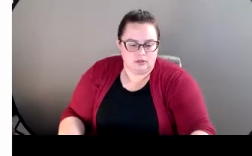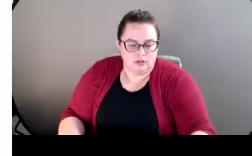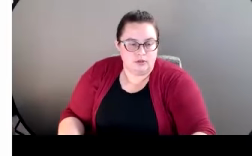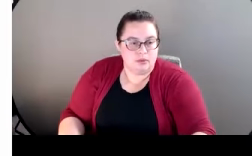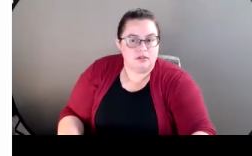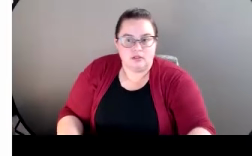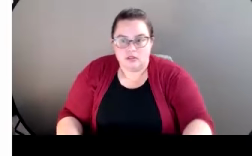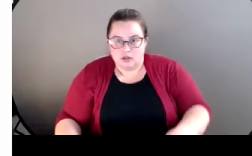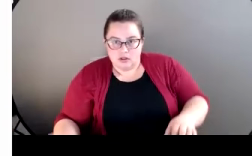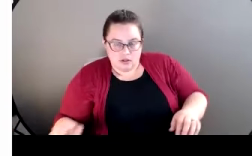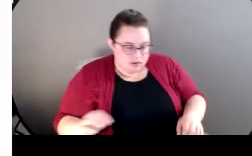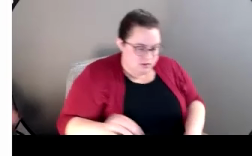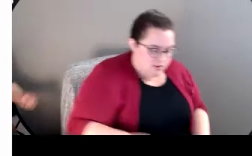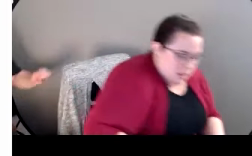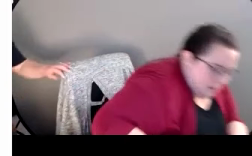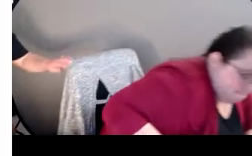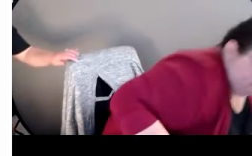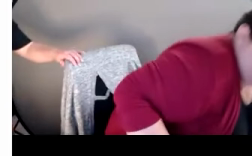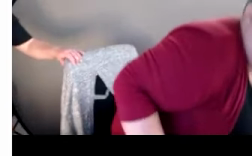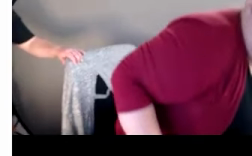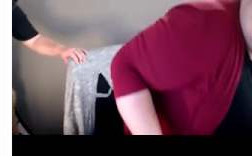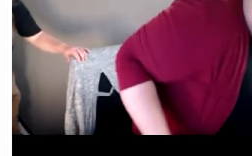So as we get into the kind of how